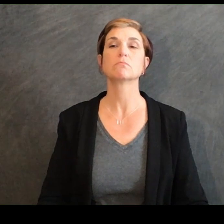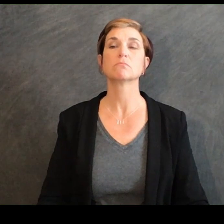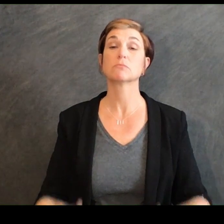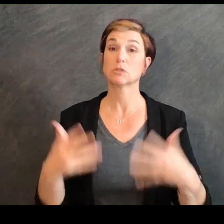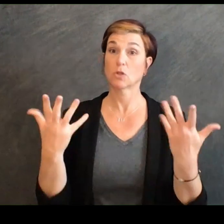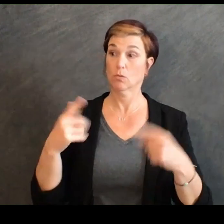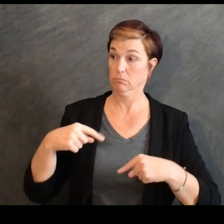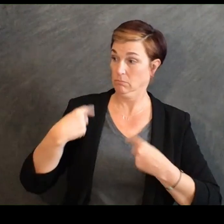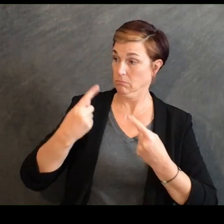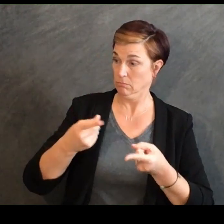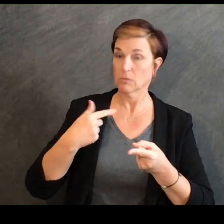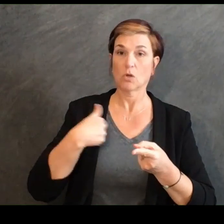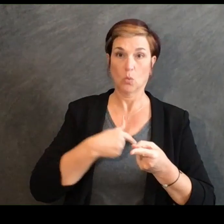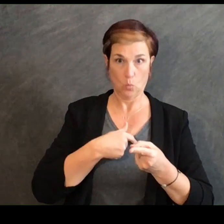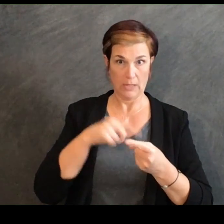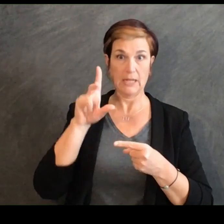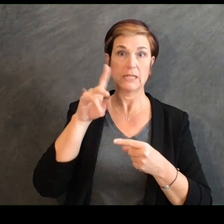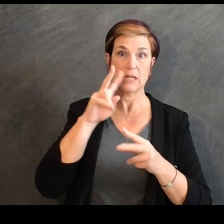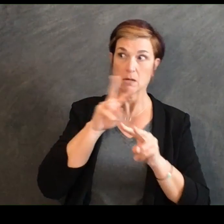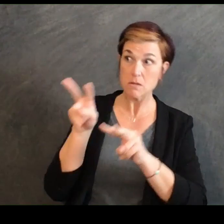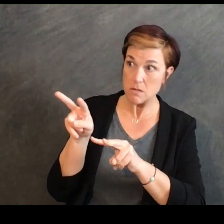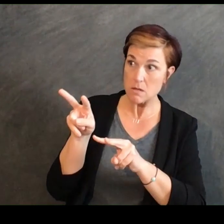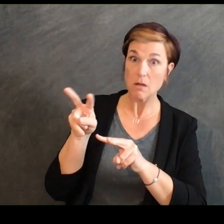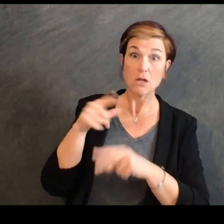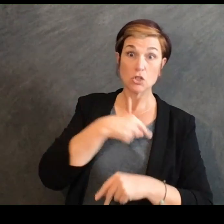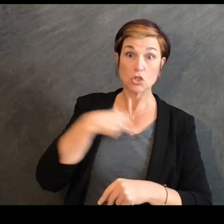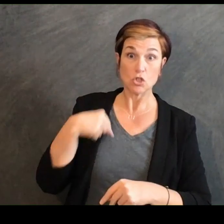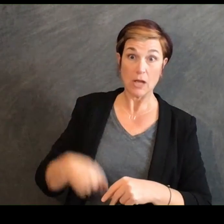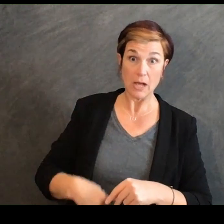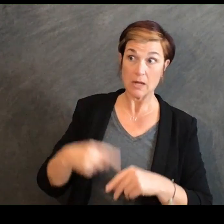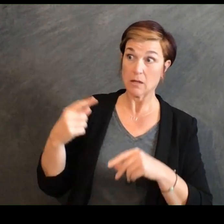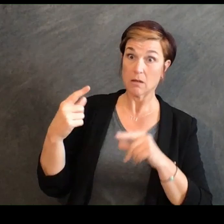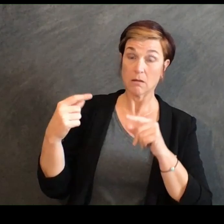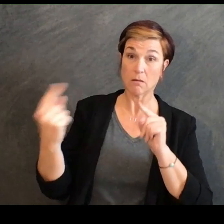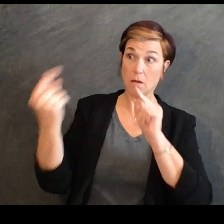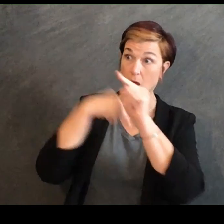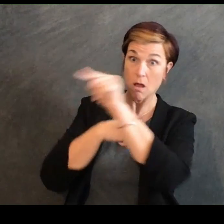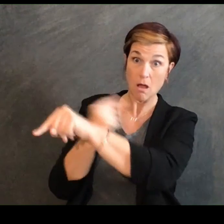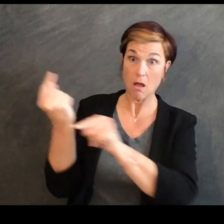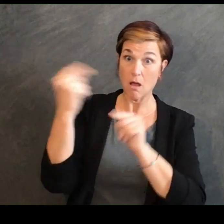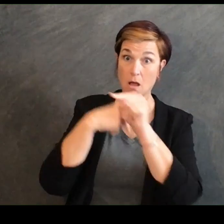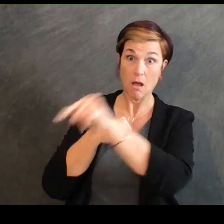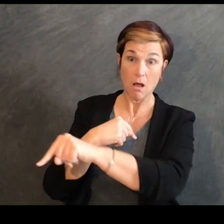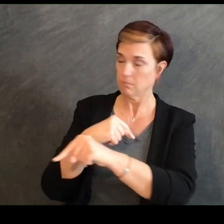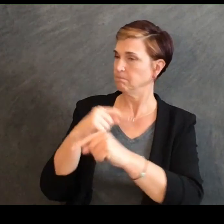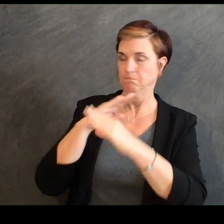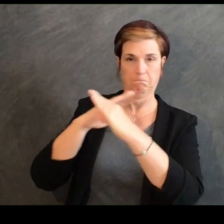China this measure will save countless lives I appreciate a number of the folks